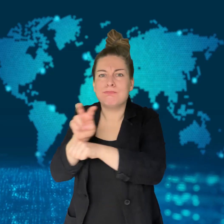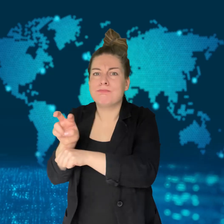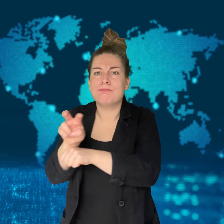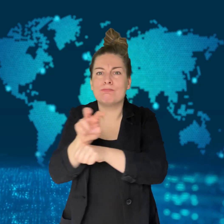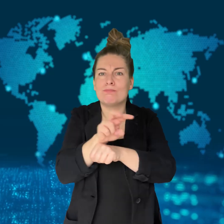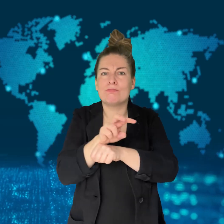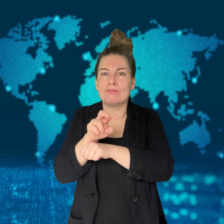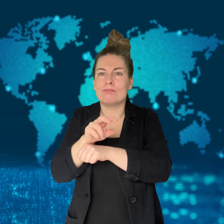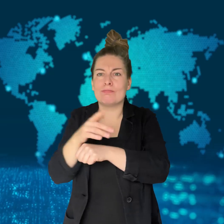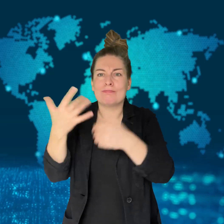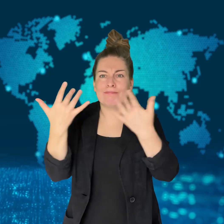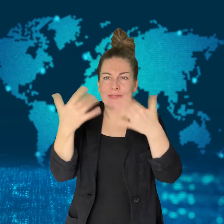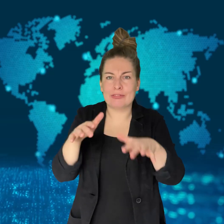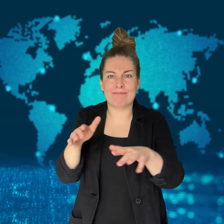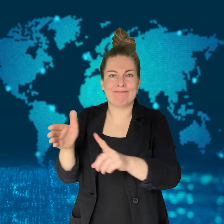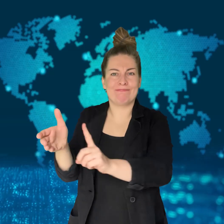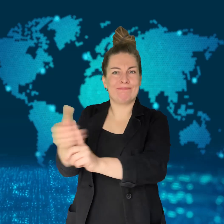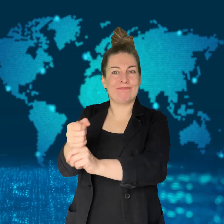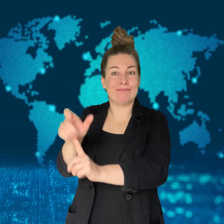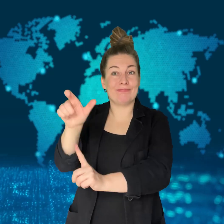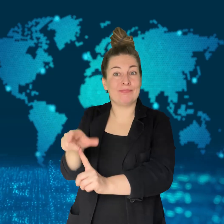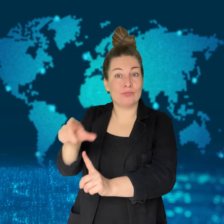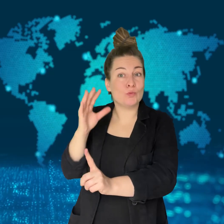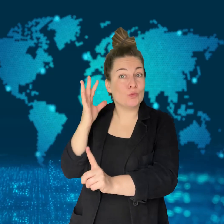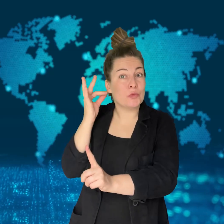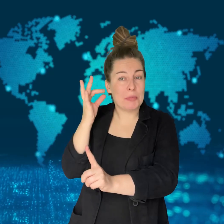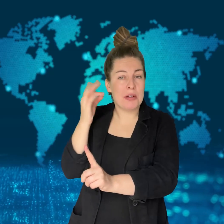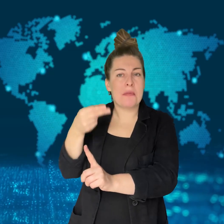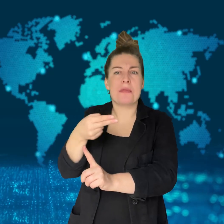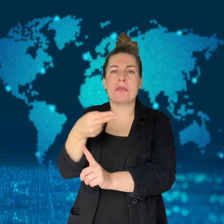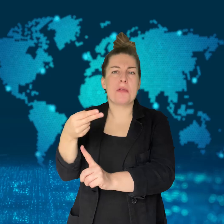There are reports that she was "violently arrested"